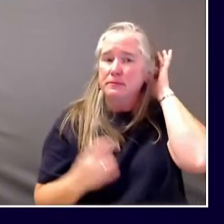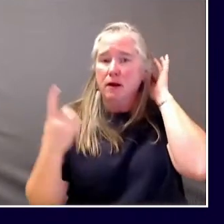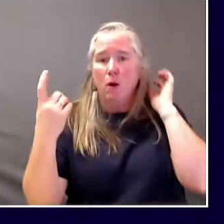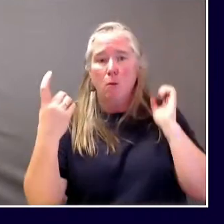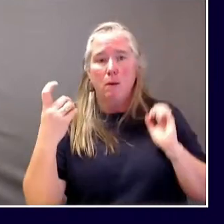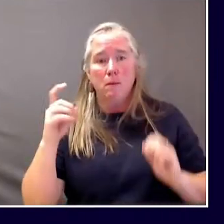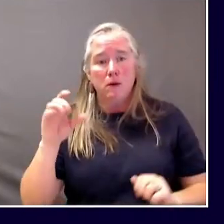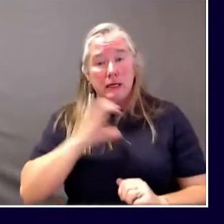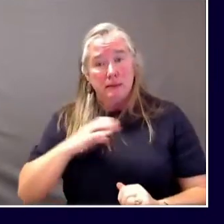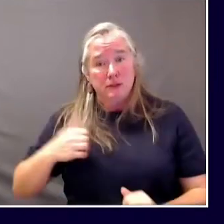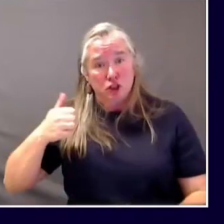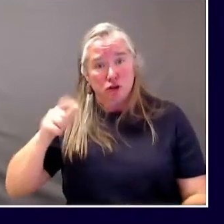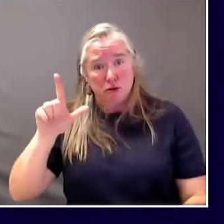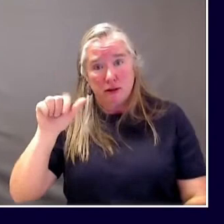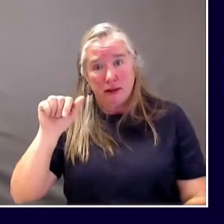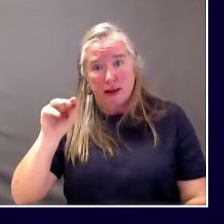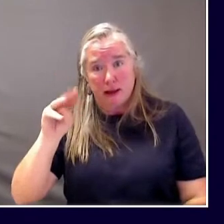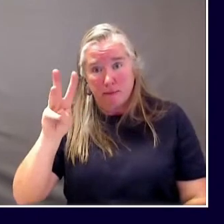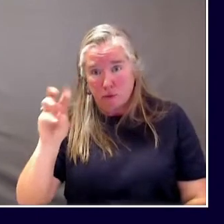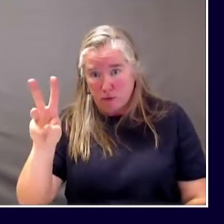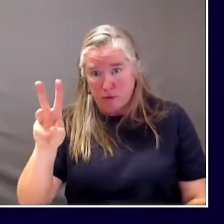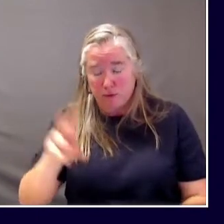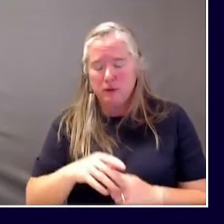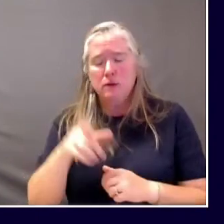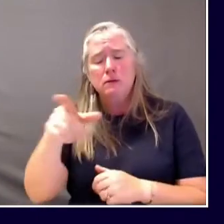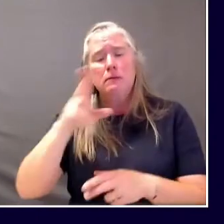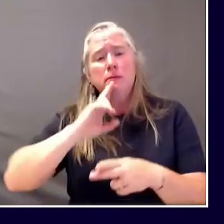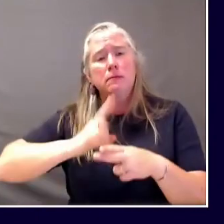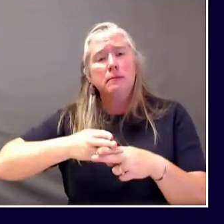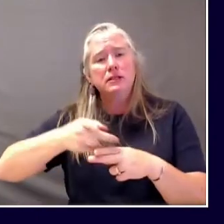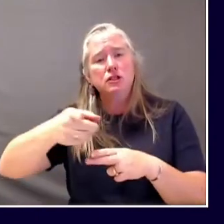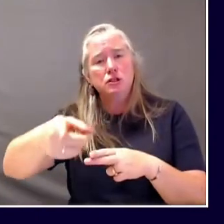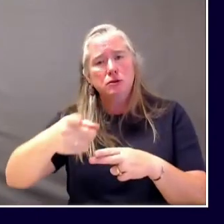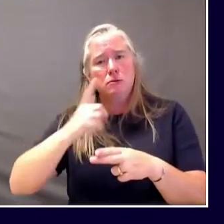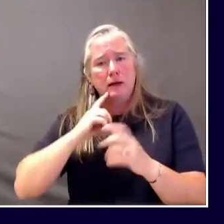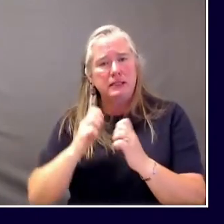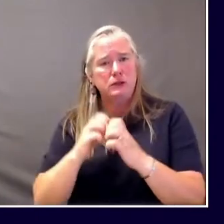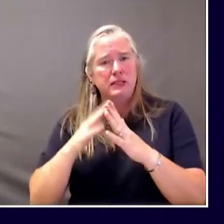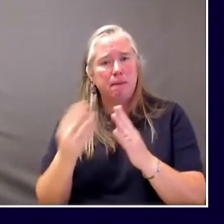mentioned earlier about you guys